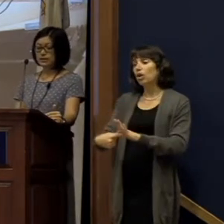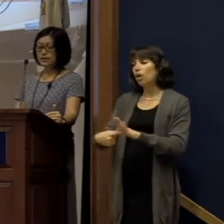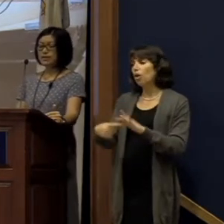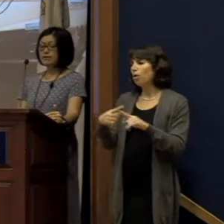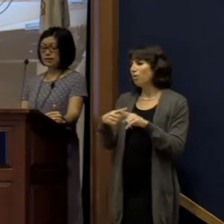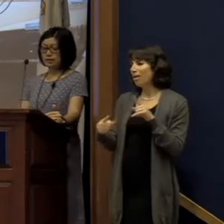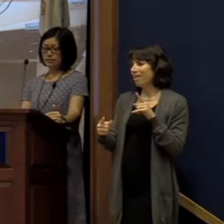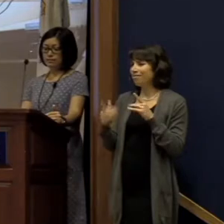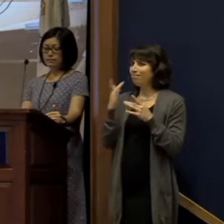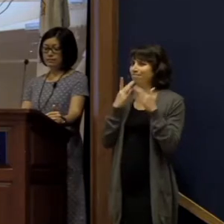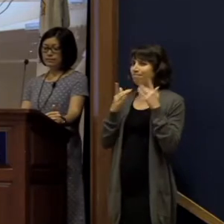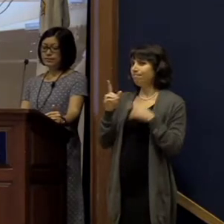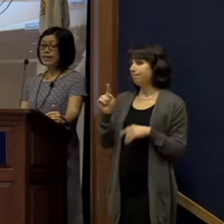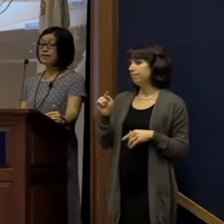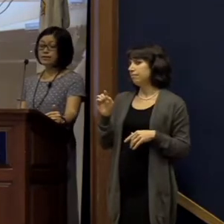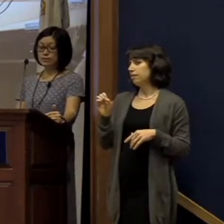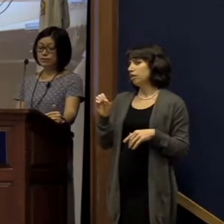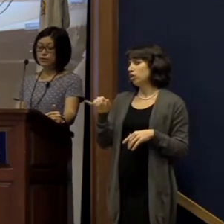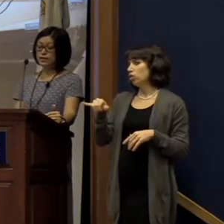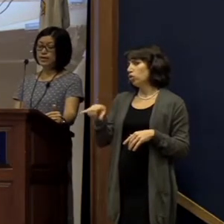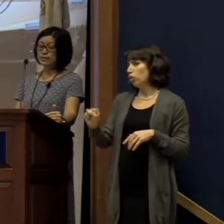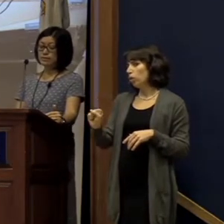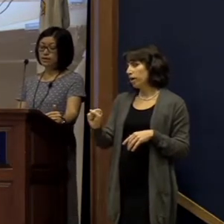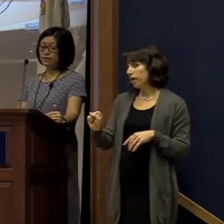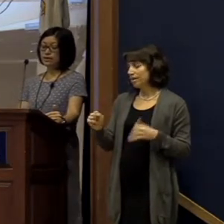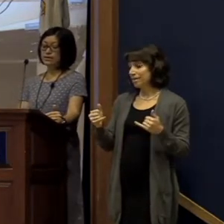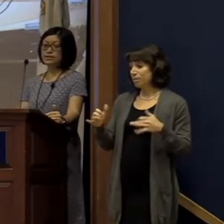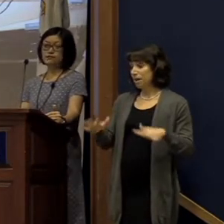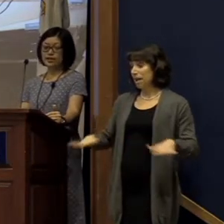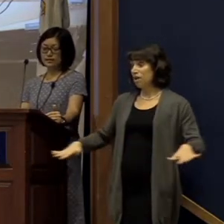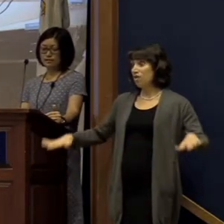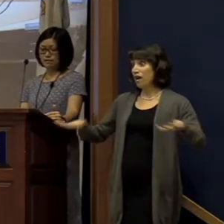For example, the playground is newer and smaller and there is a fence around it.